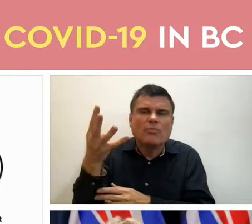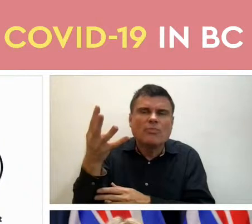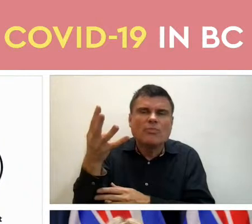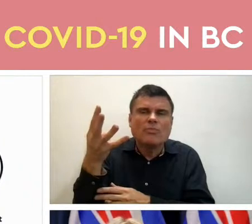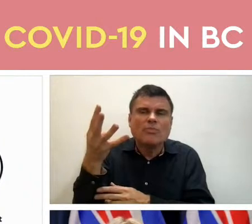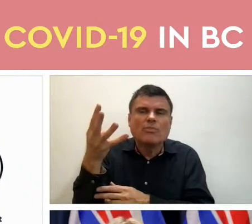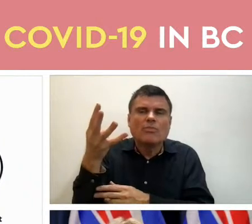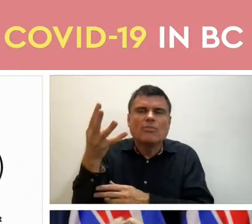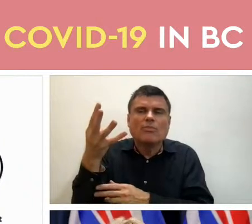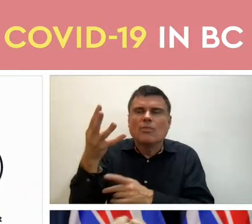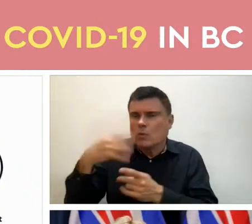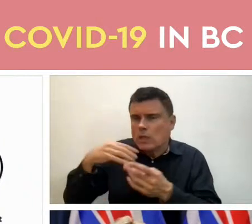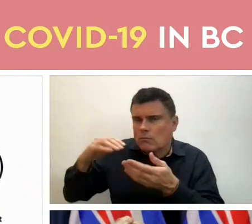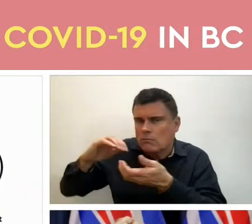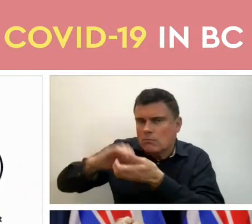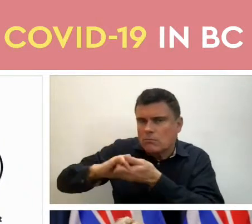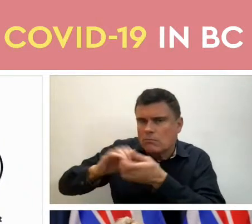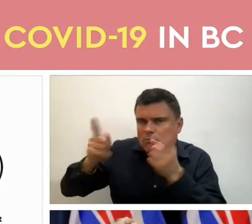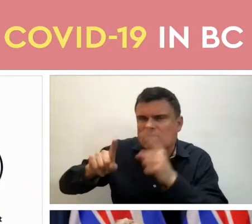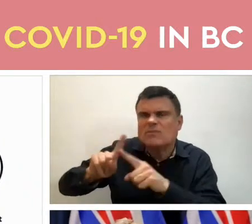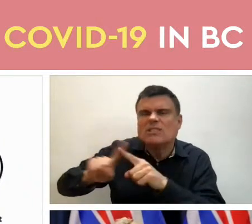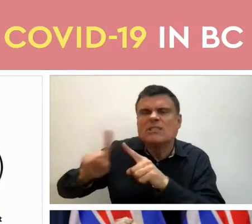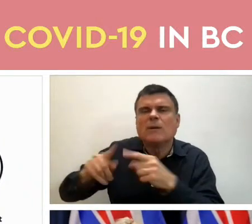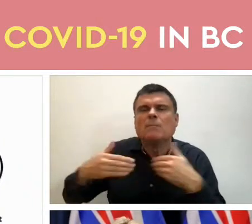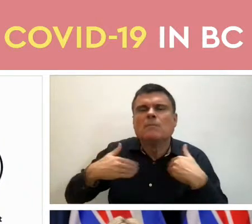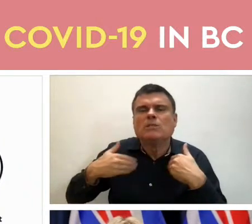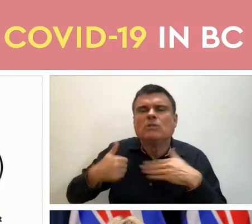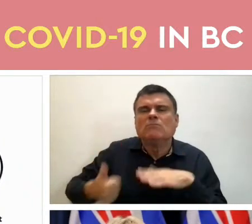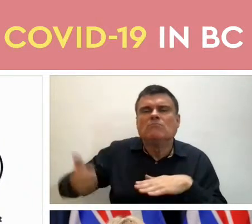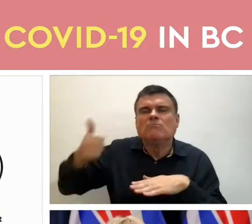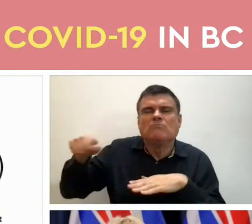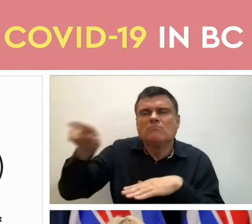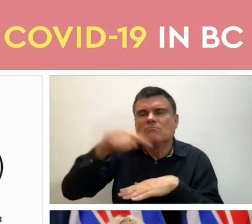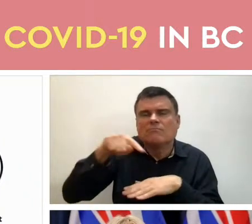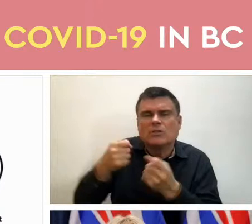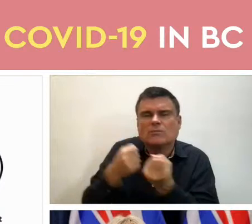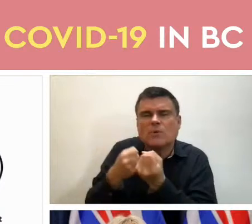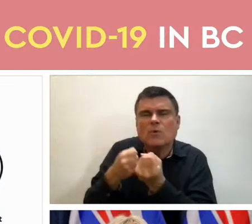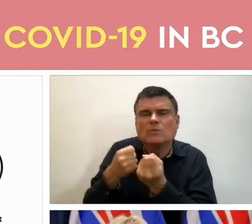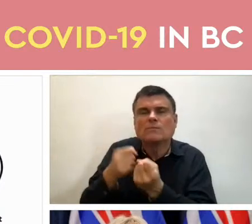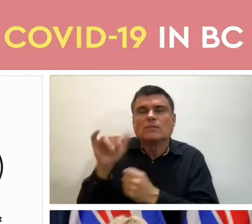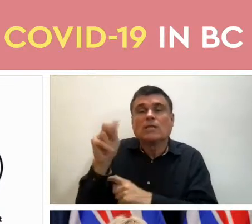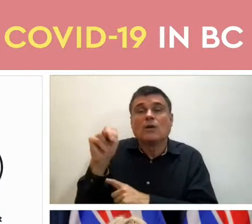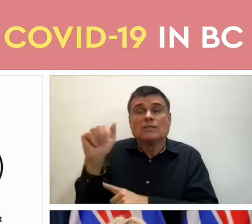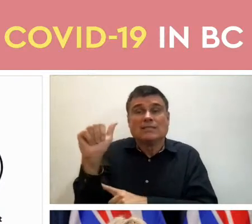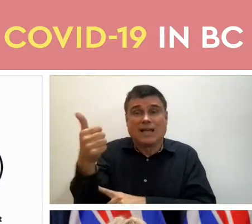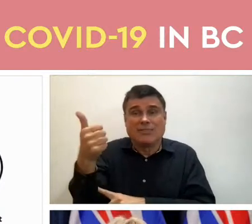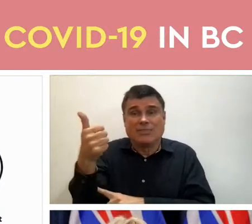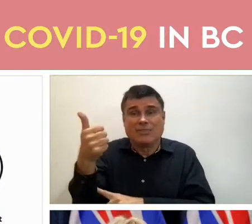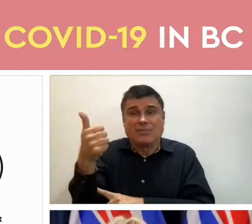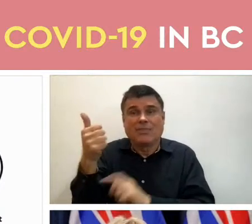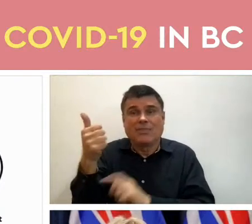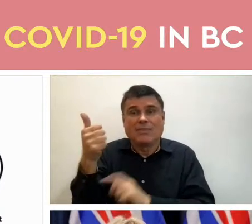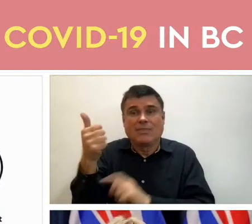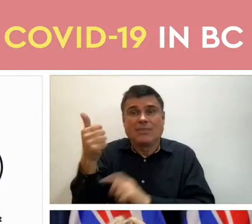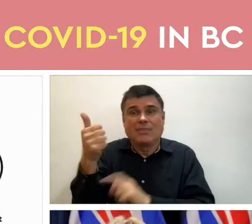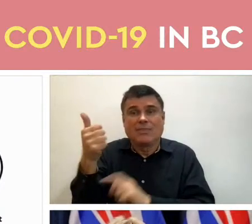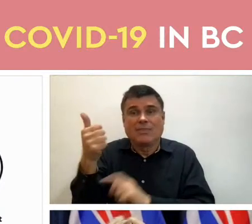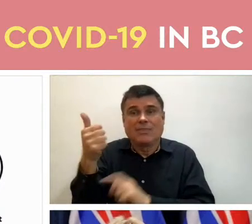that. And on January 10th is the